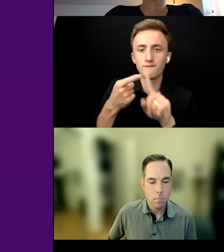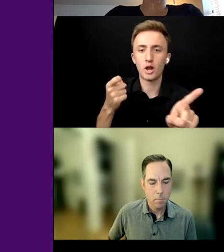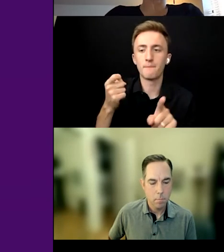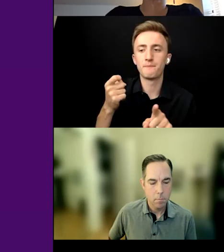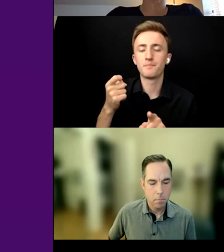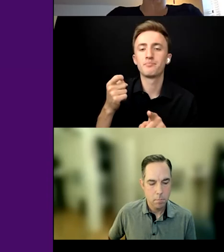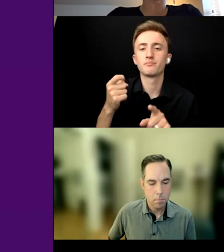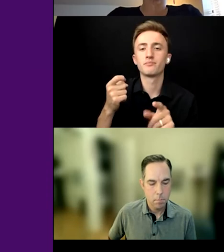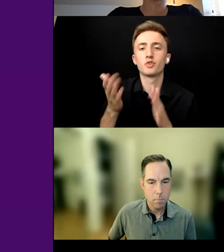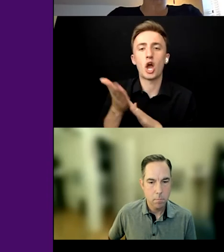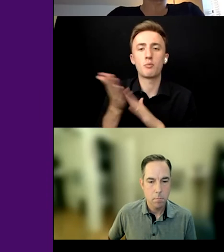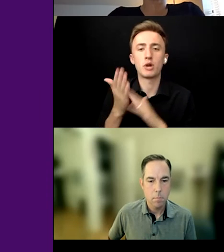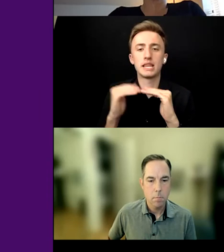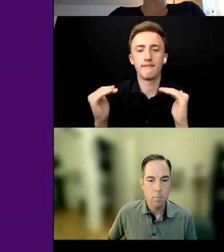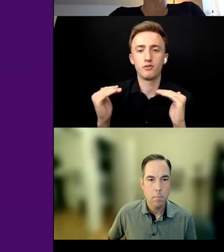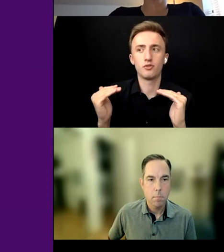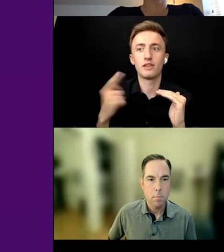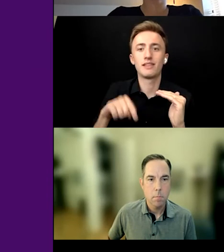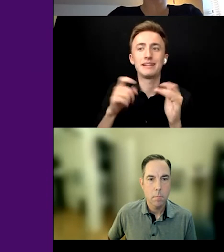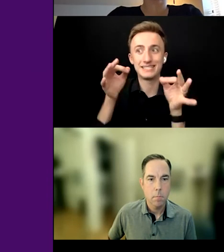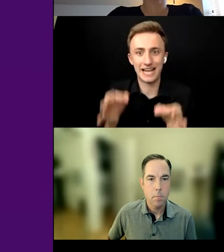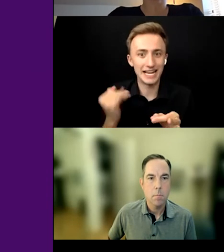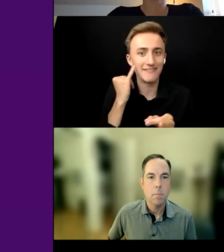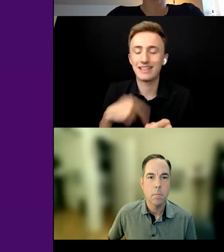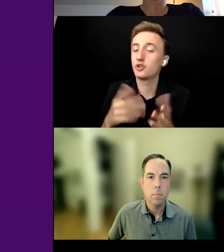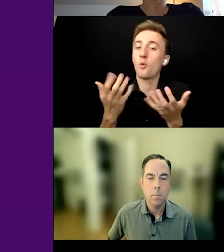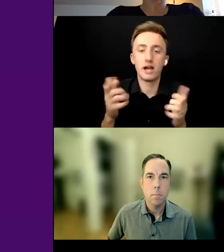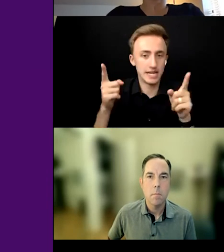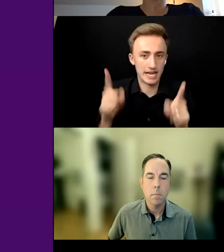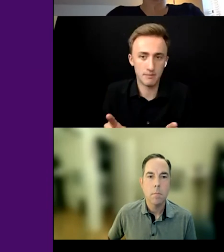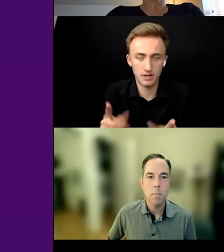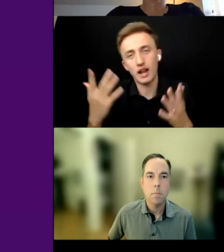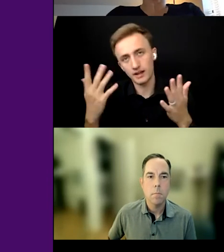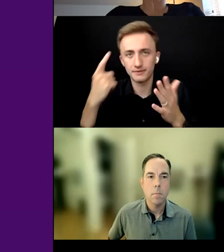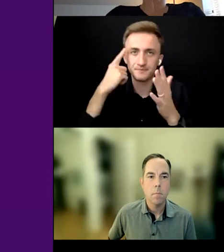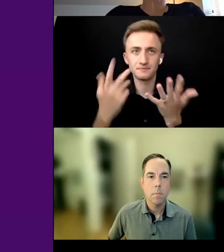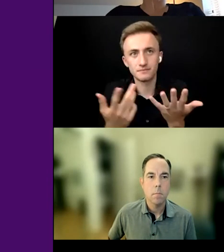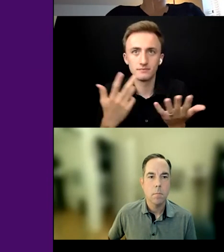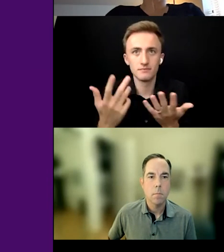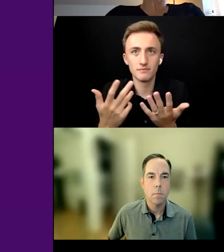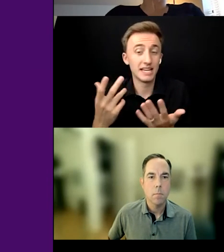decision not to want that to happen if that makes sense. So immediate reaction, yes. If